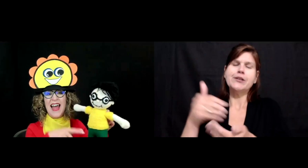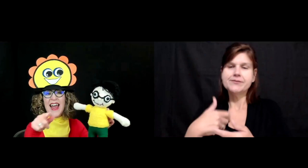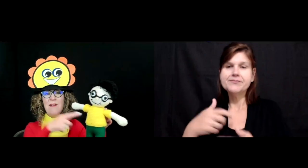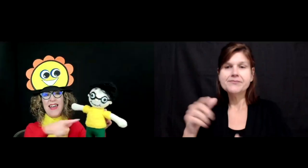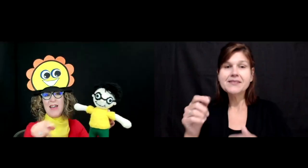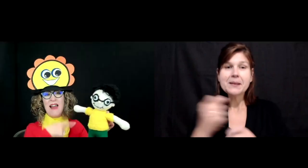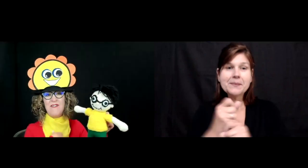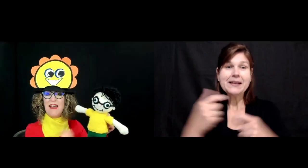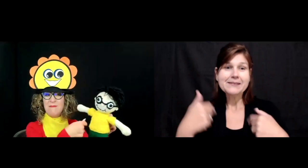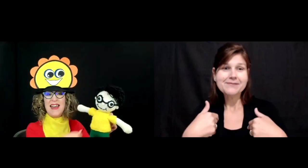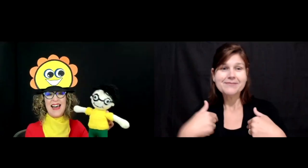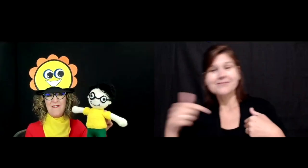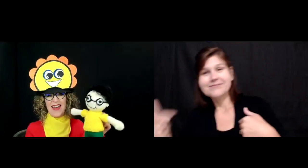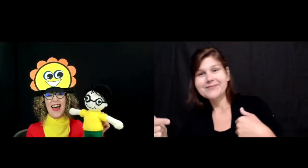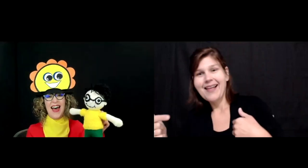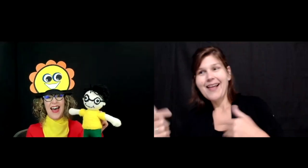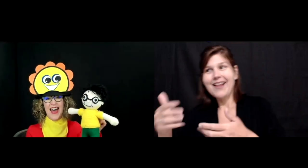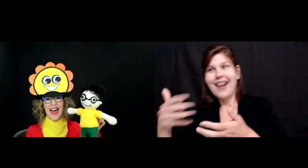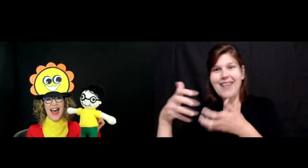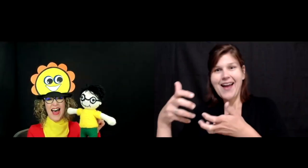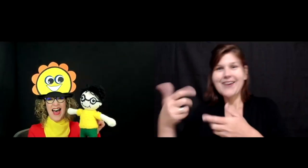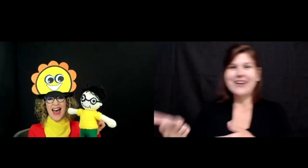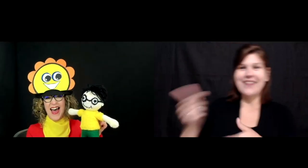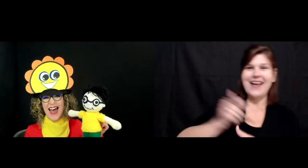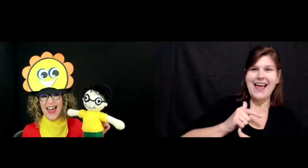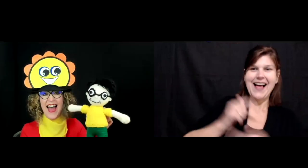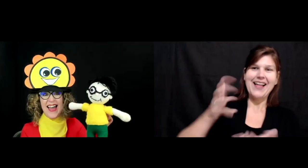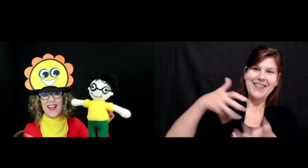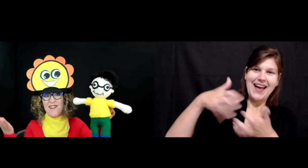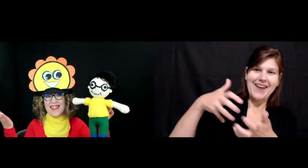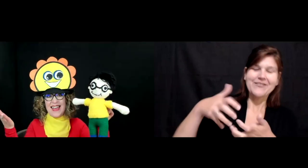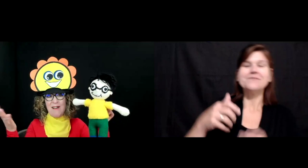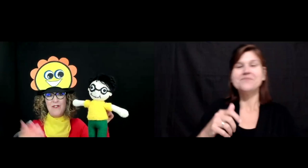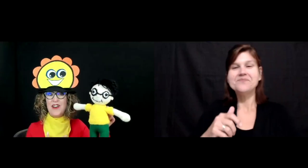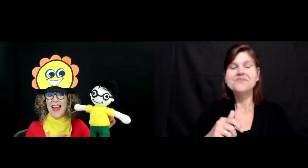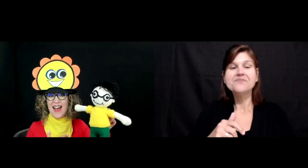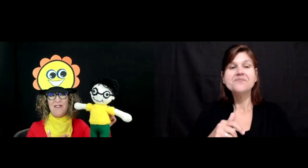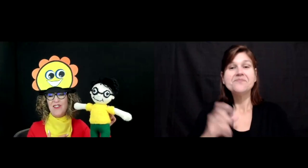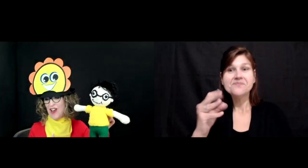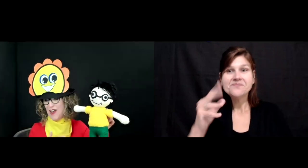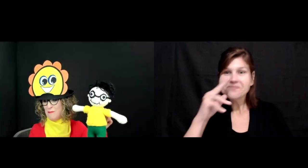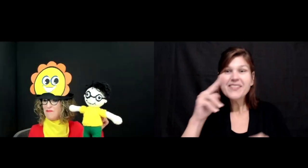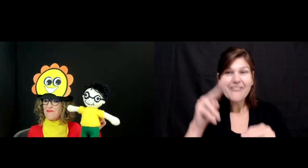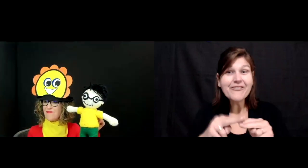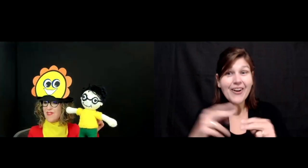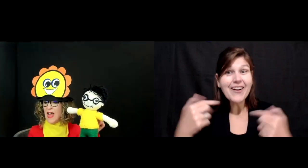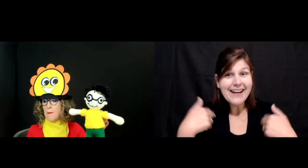When I make him laugh, it makes me laugh. So you see how much fun I have on the show.